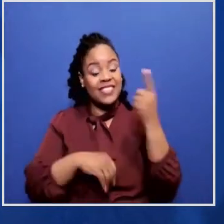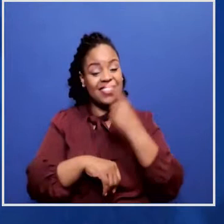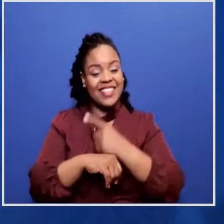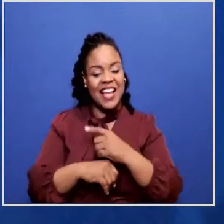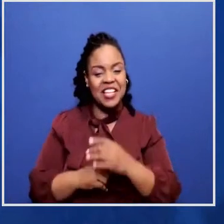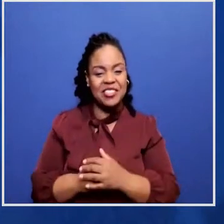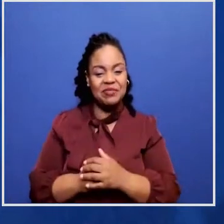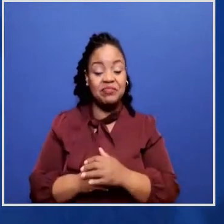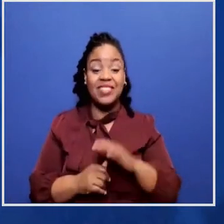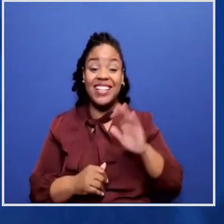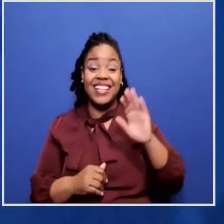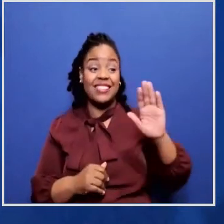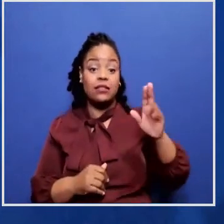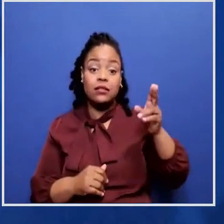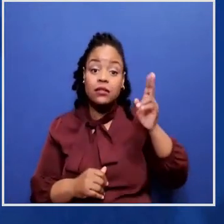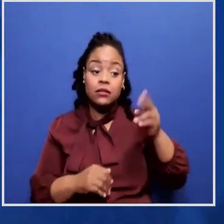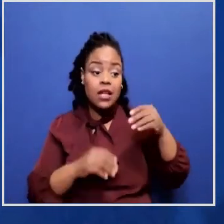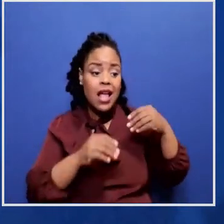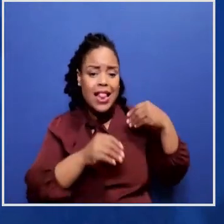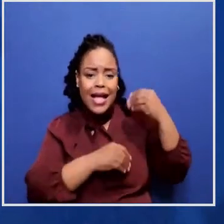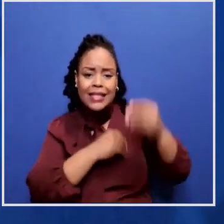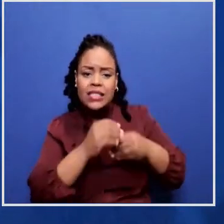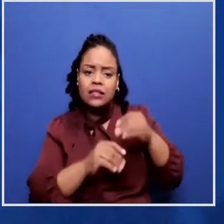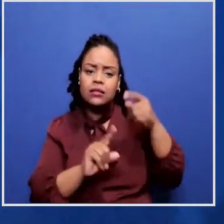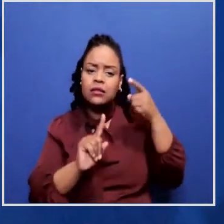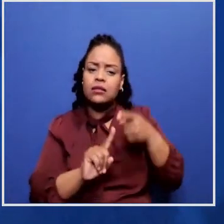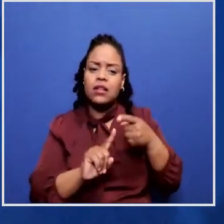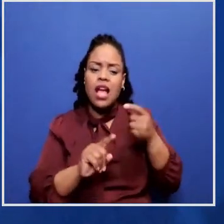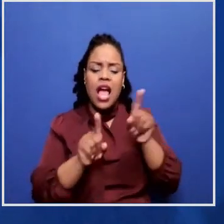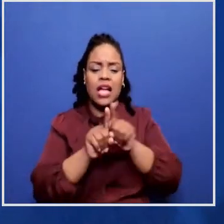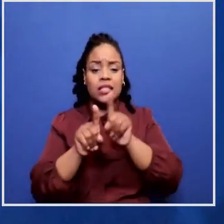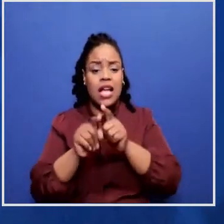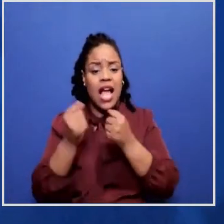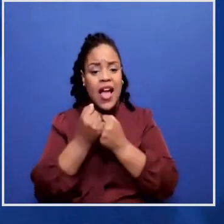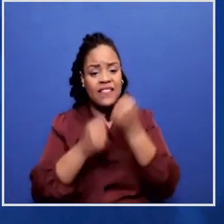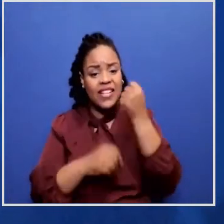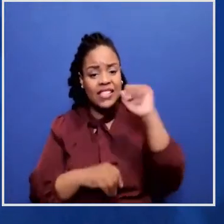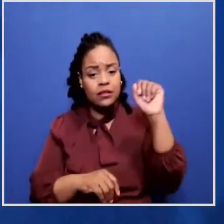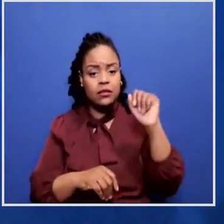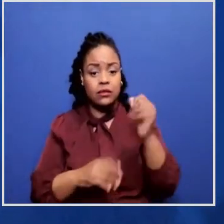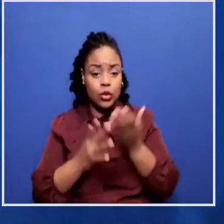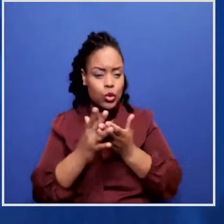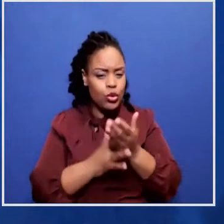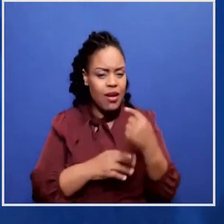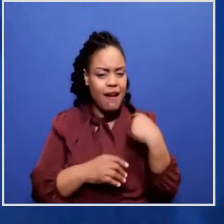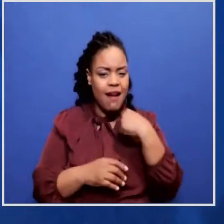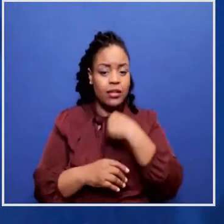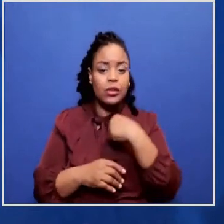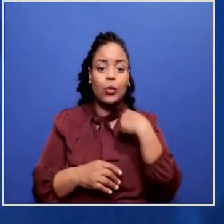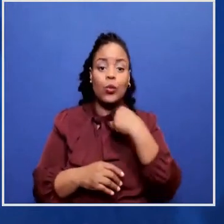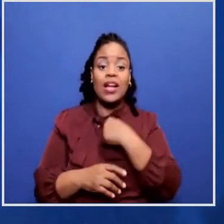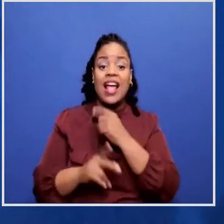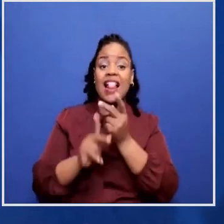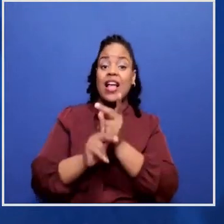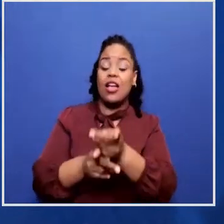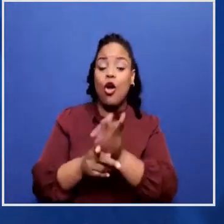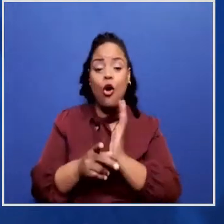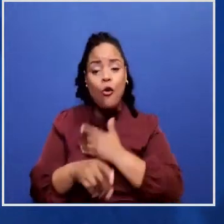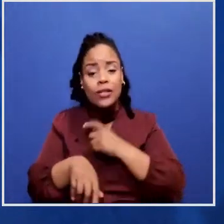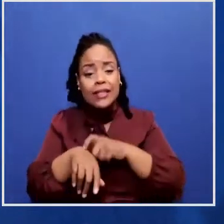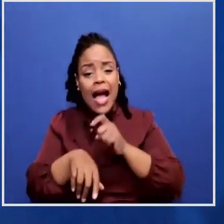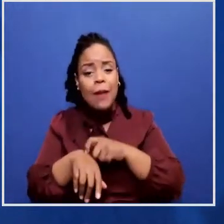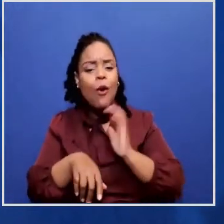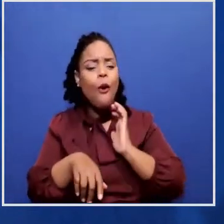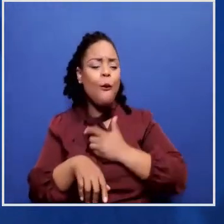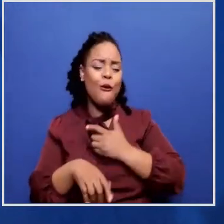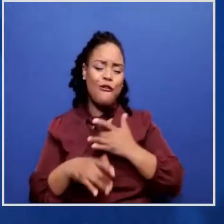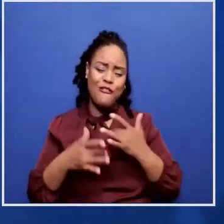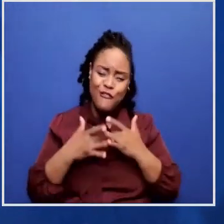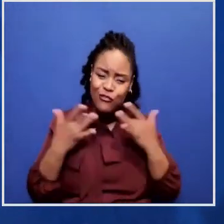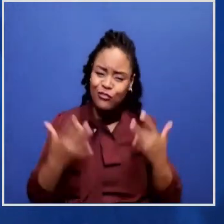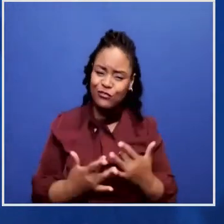HONOR FOR HIS LEGACY OF